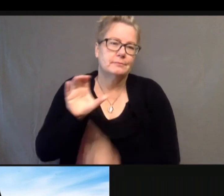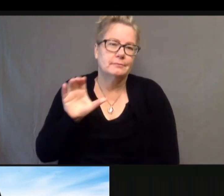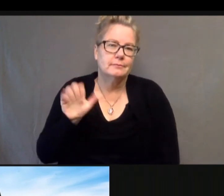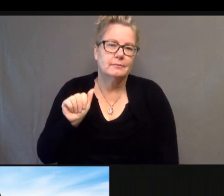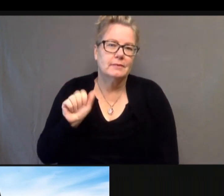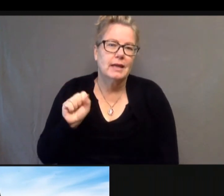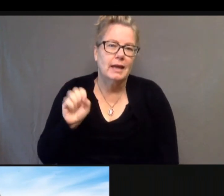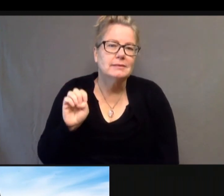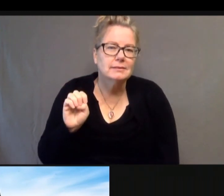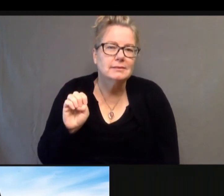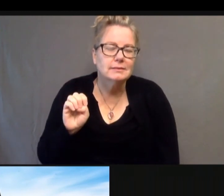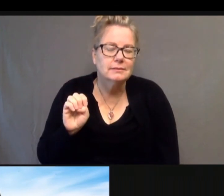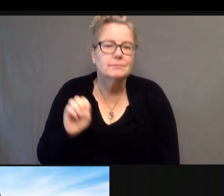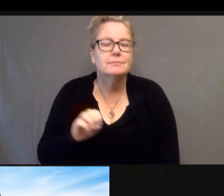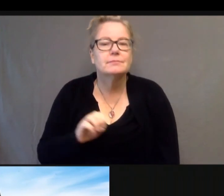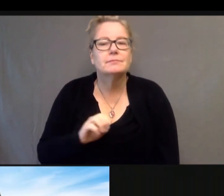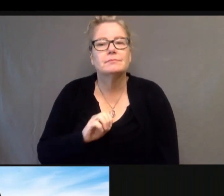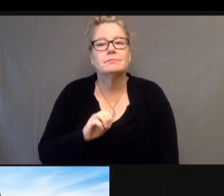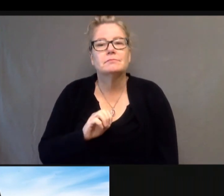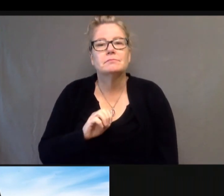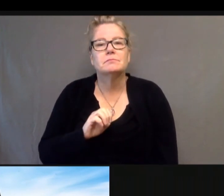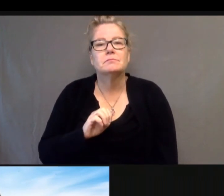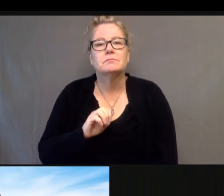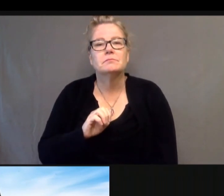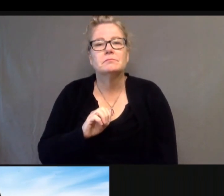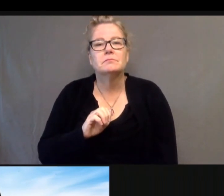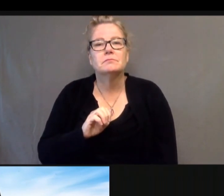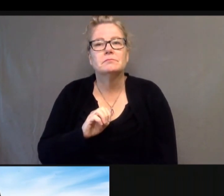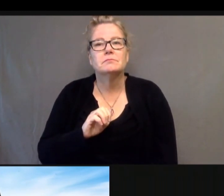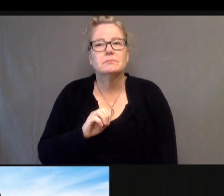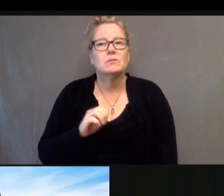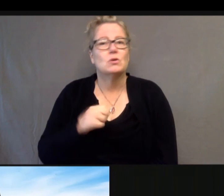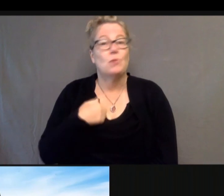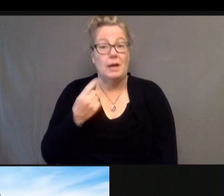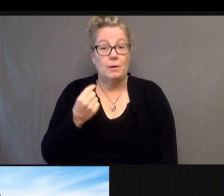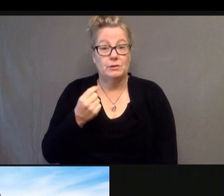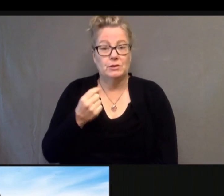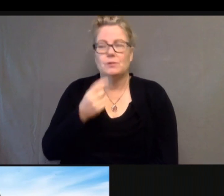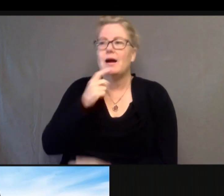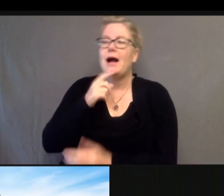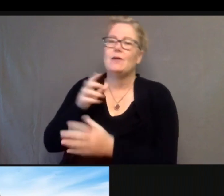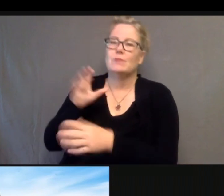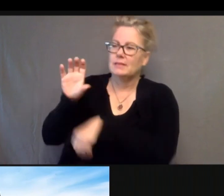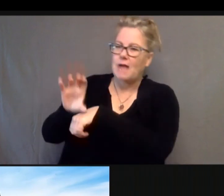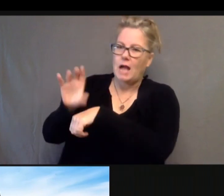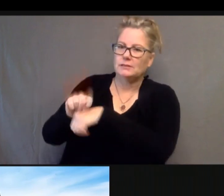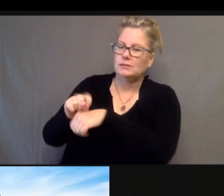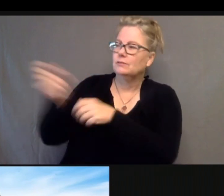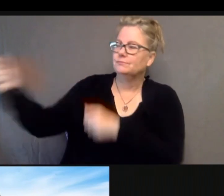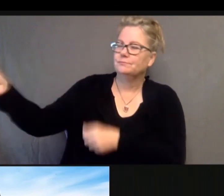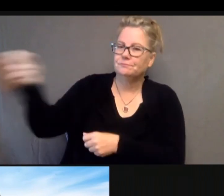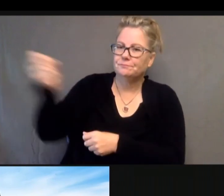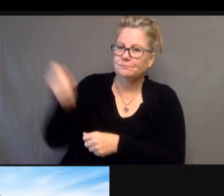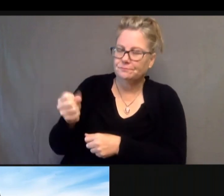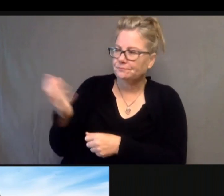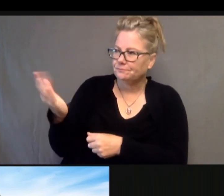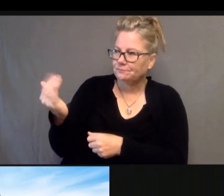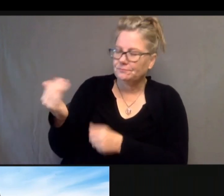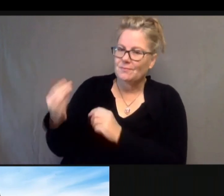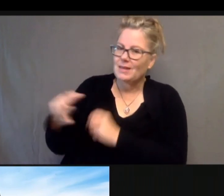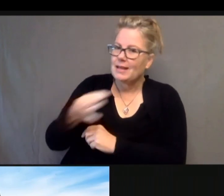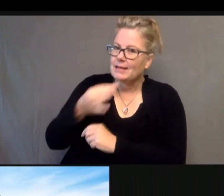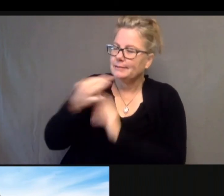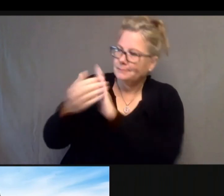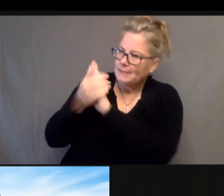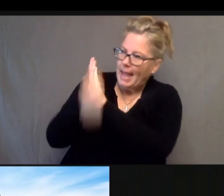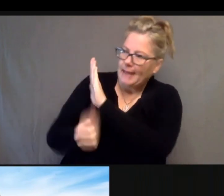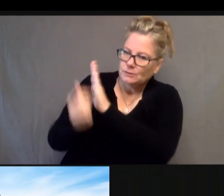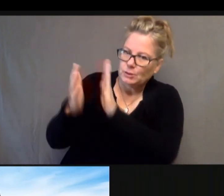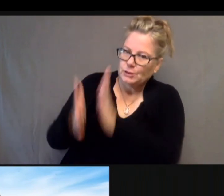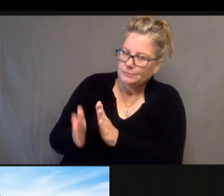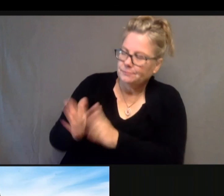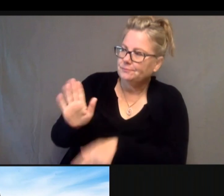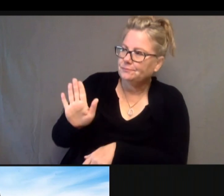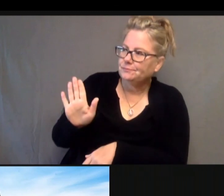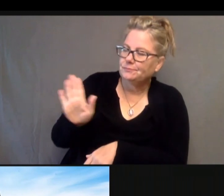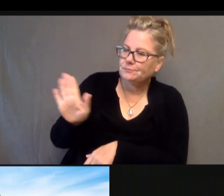with an expert who administers these kinds of evaluations to compare what the licensing